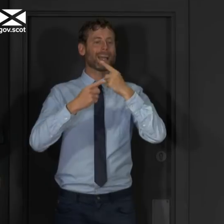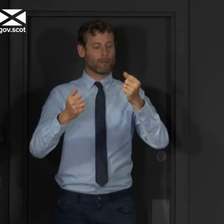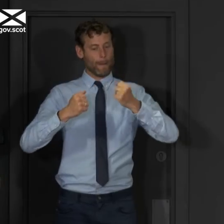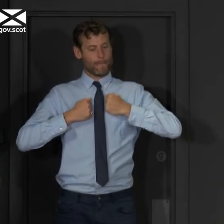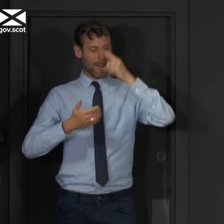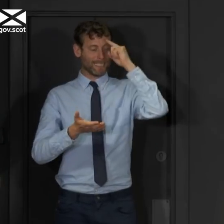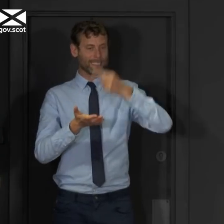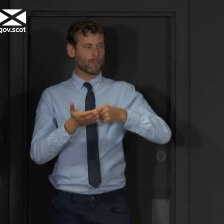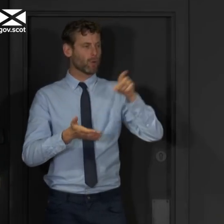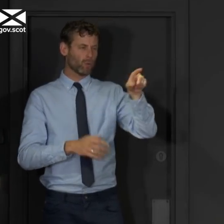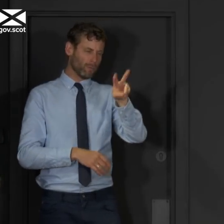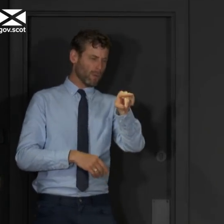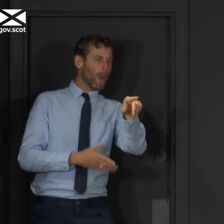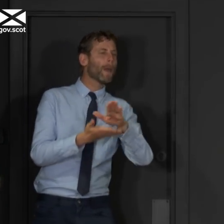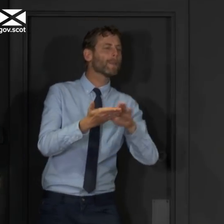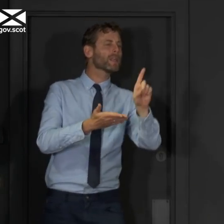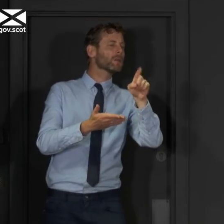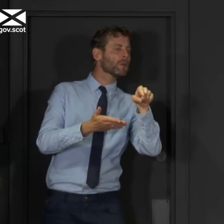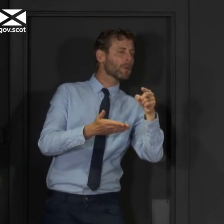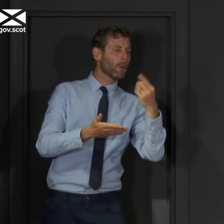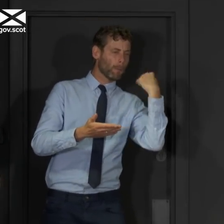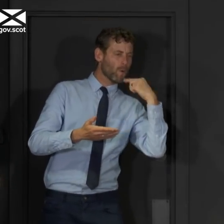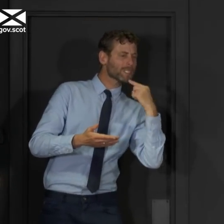one way or another into what I'm saying today, because we're still in the process of reviewing